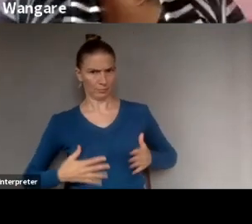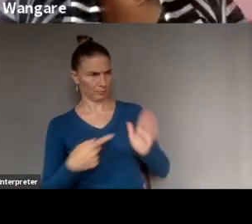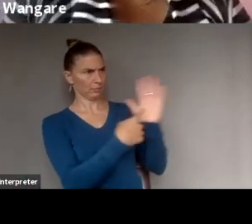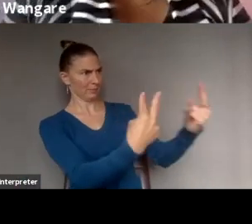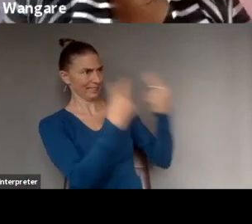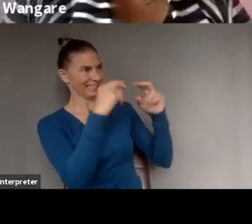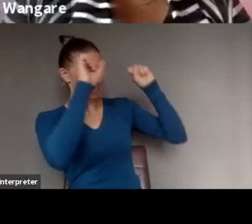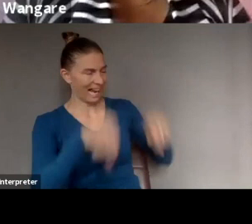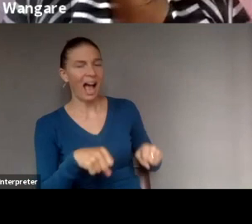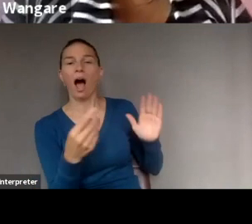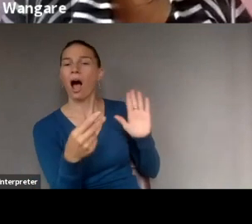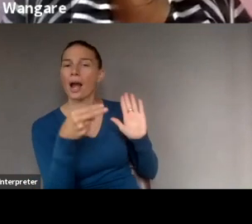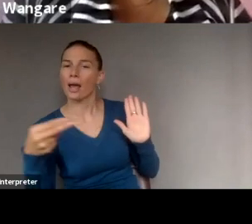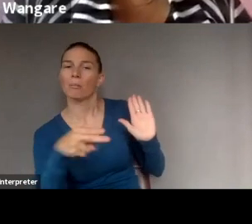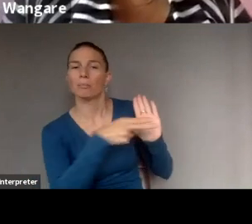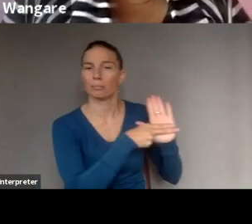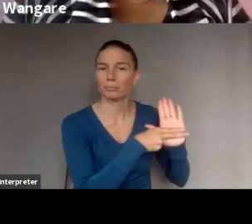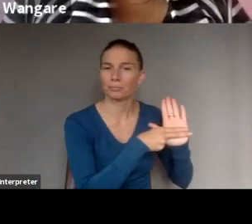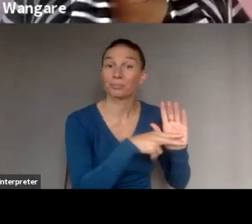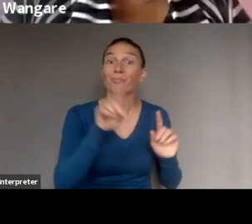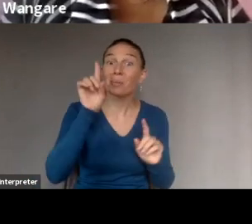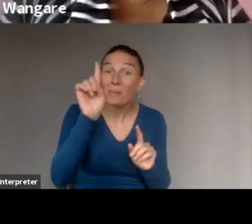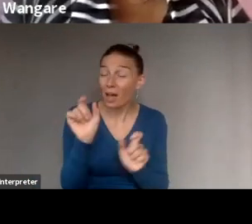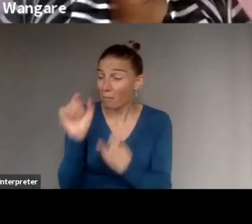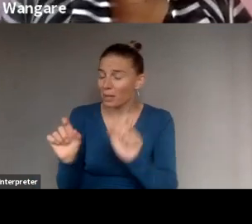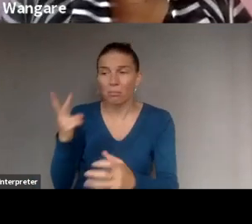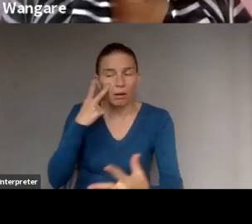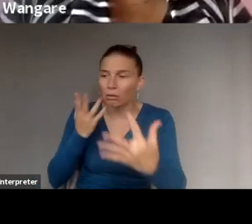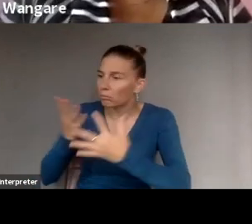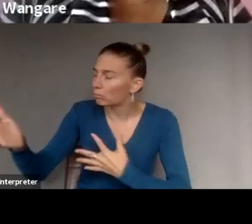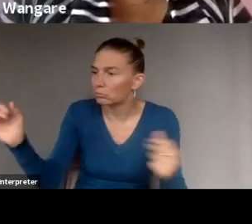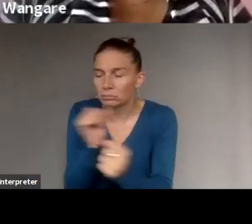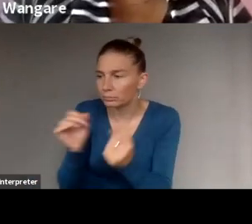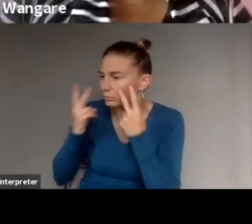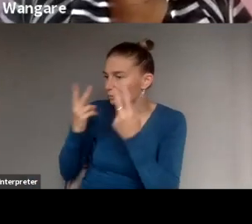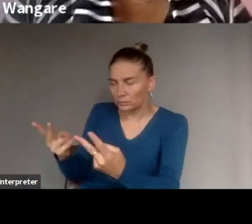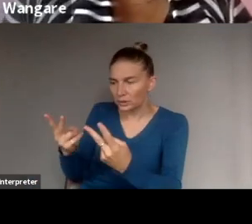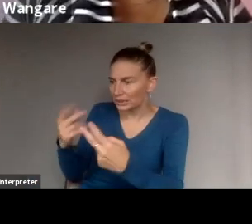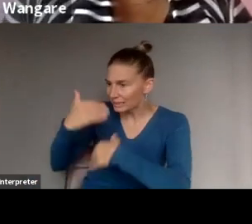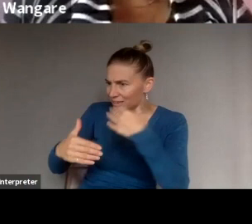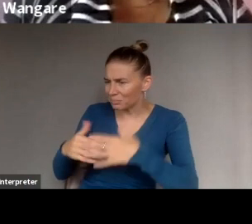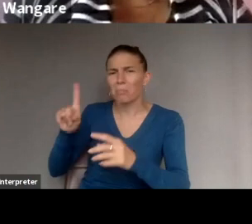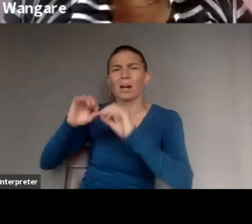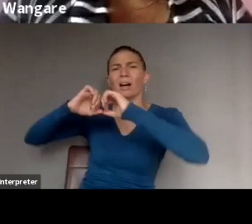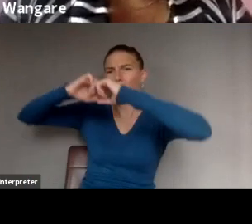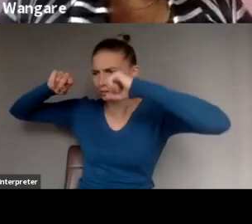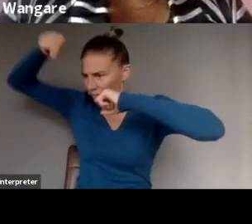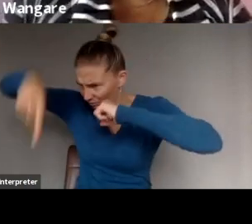and psycho-social disabilities at a very tricky angle that, you know, they have to justify more why they have to be registered